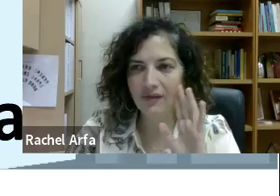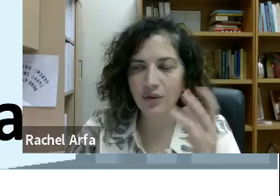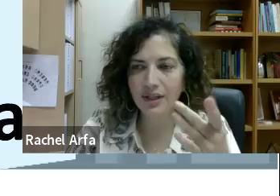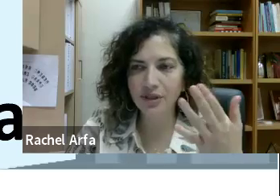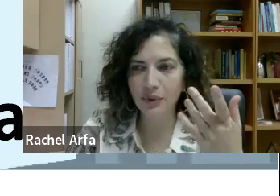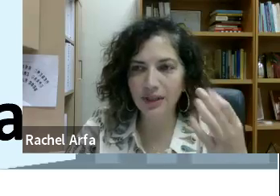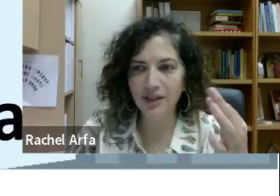Hi everyone. I'm just waiting